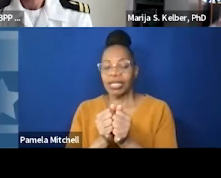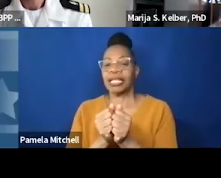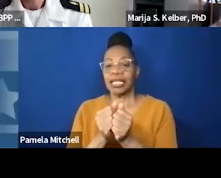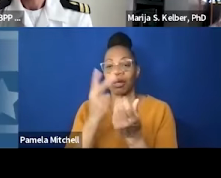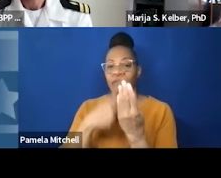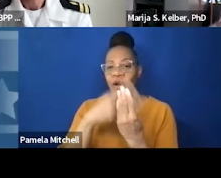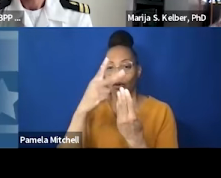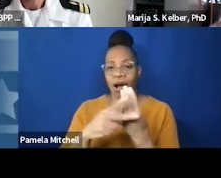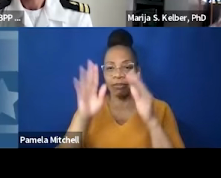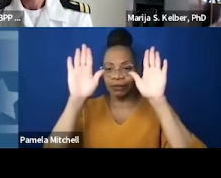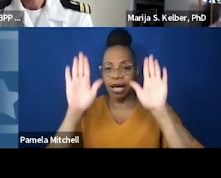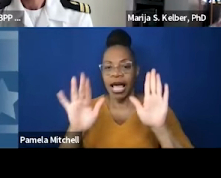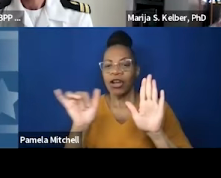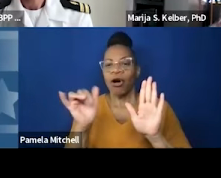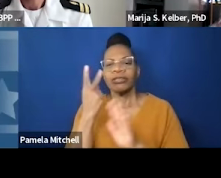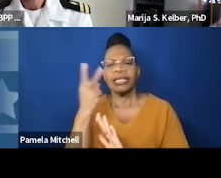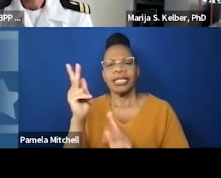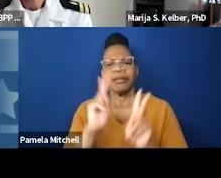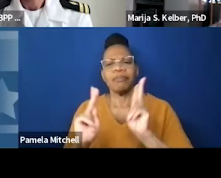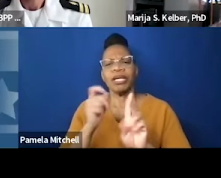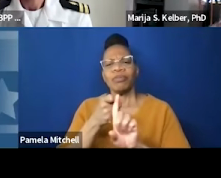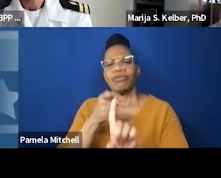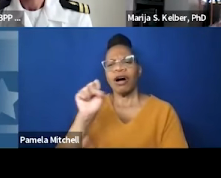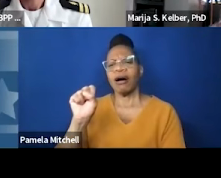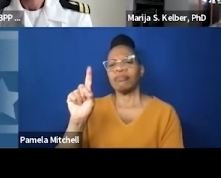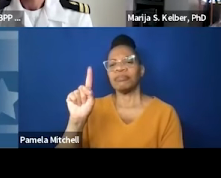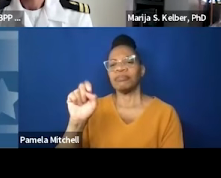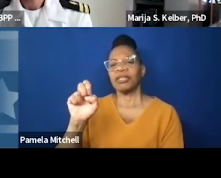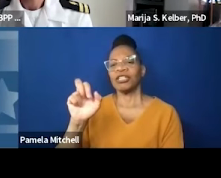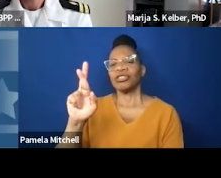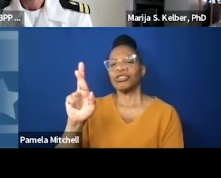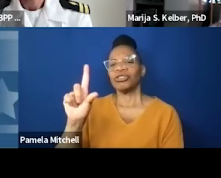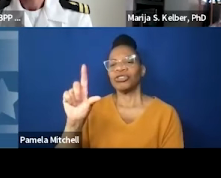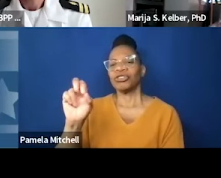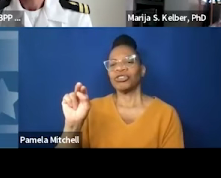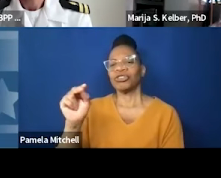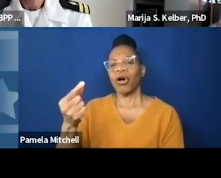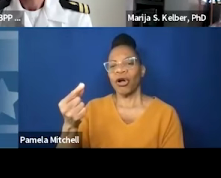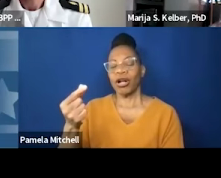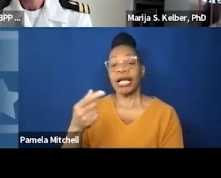And I see some folks from Sterling too, you're gonna hear a little bit about some, you're gonna hear me talk about you